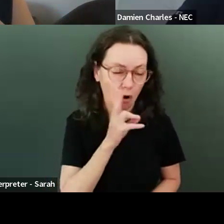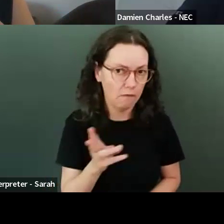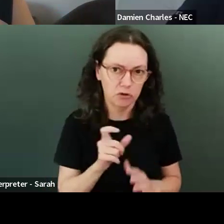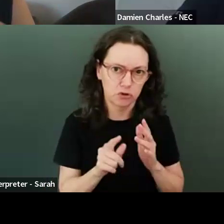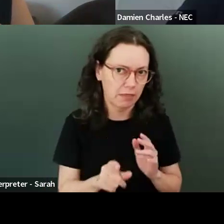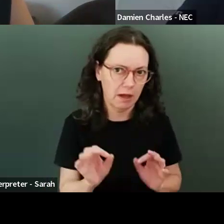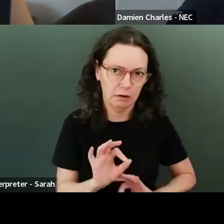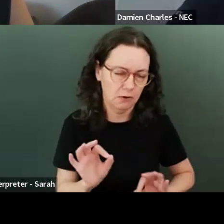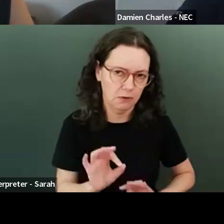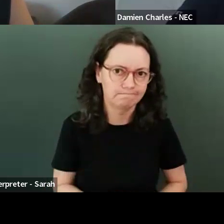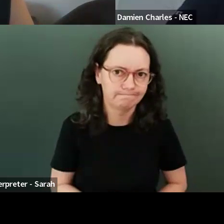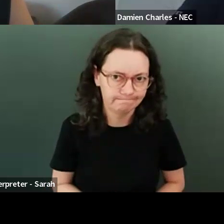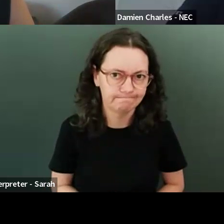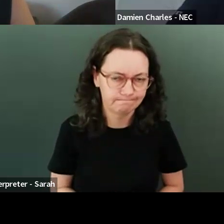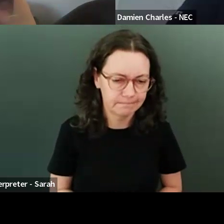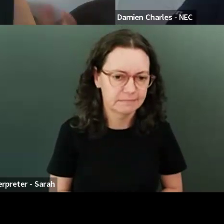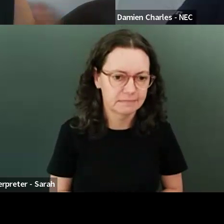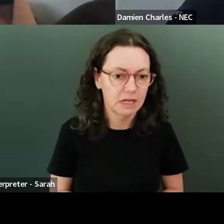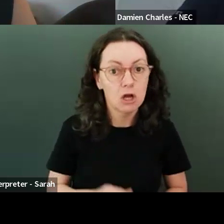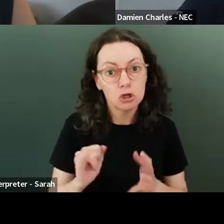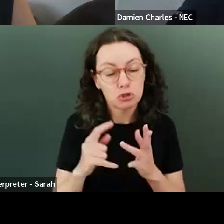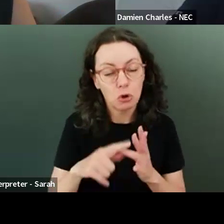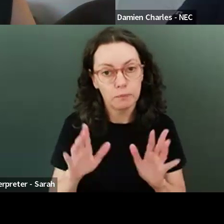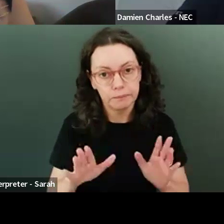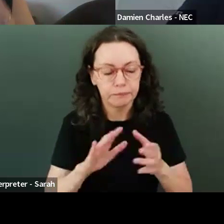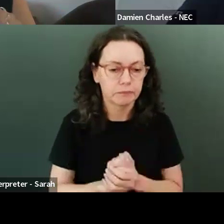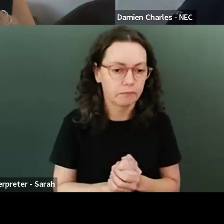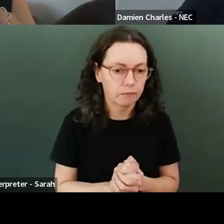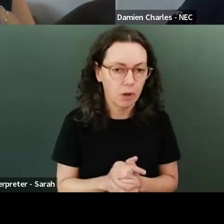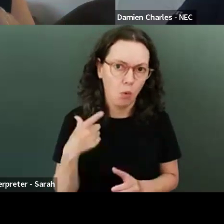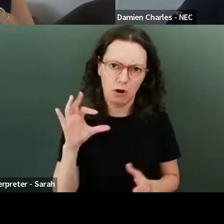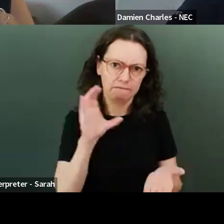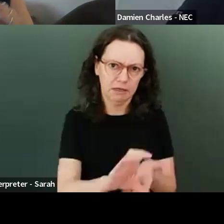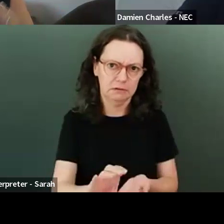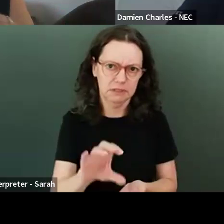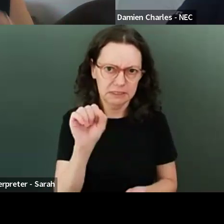those collaborative structures in place. So my thing would be let's fund it